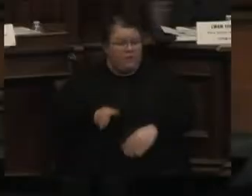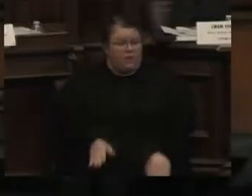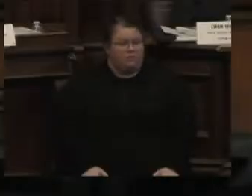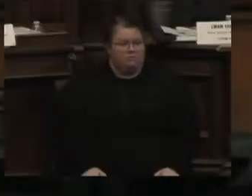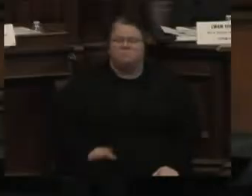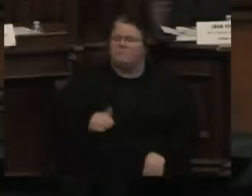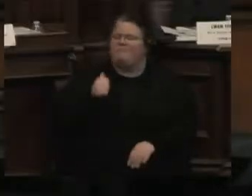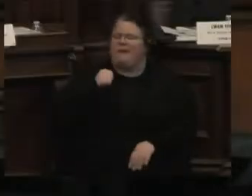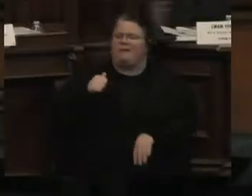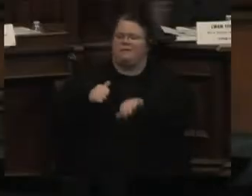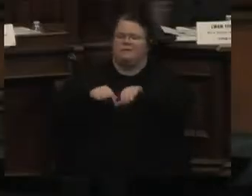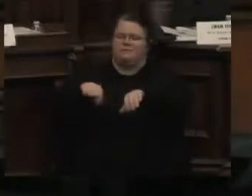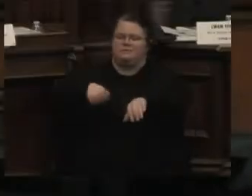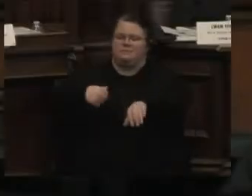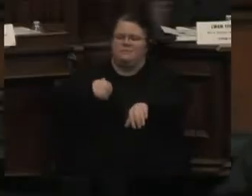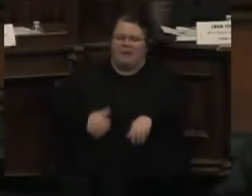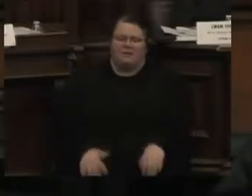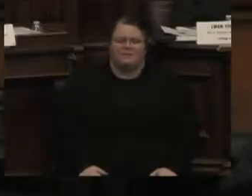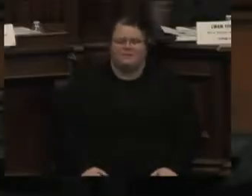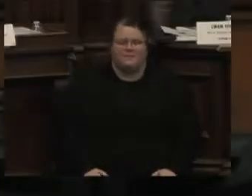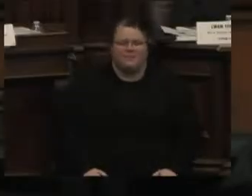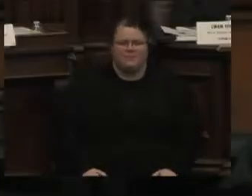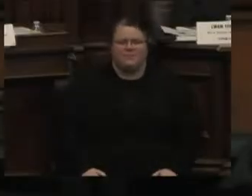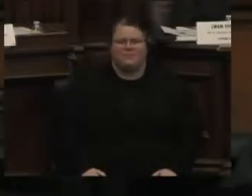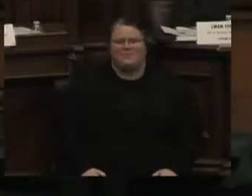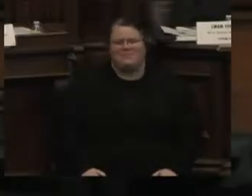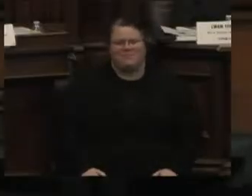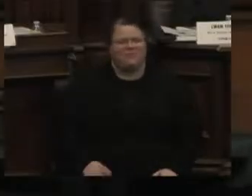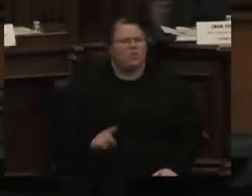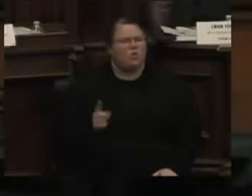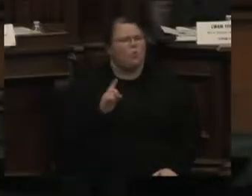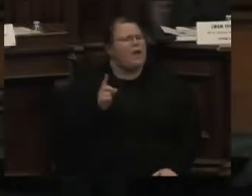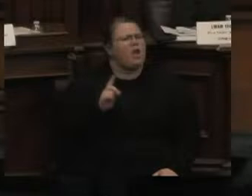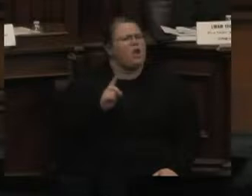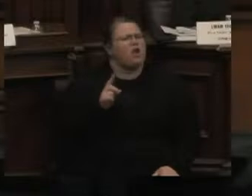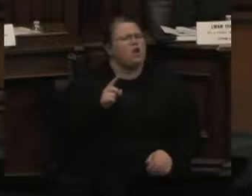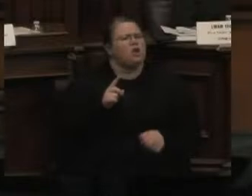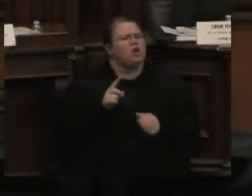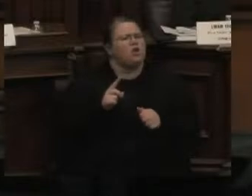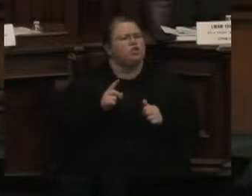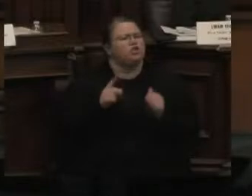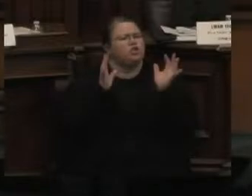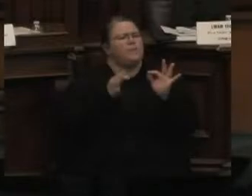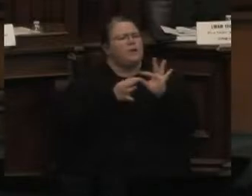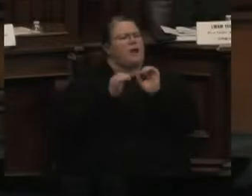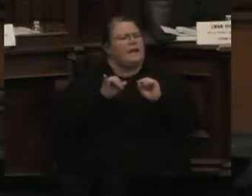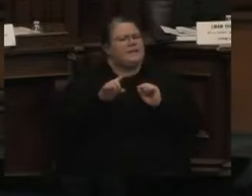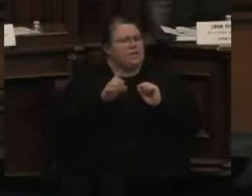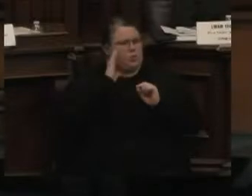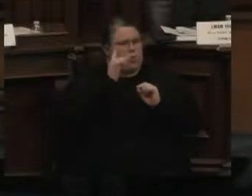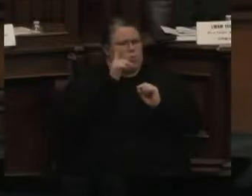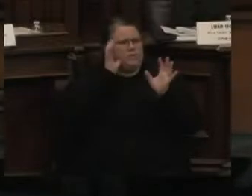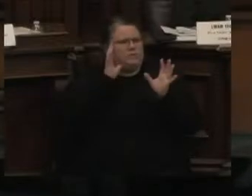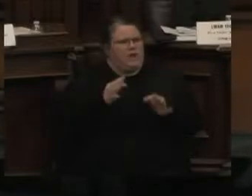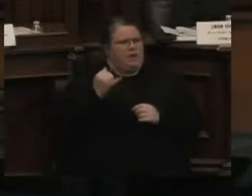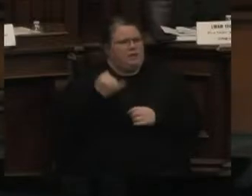where the blue door is, we know the park back there and it's in